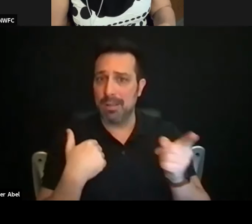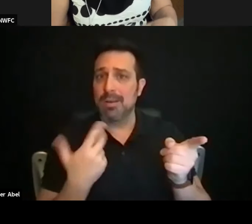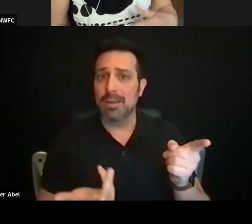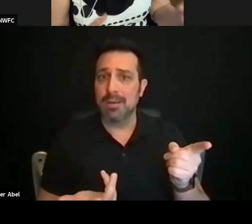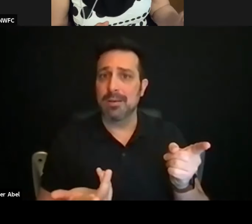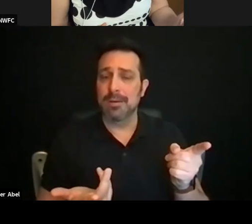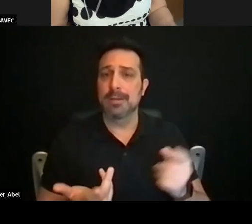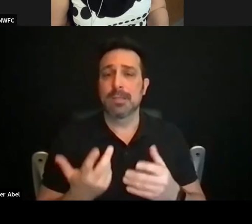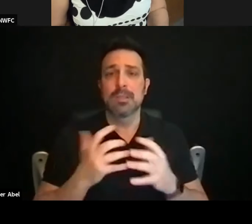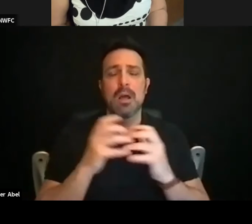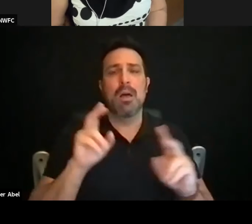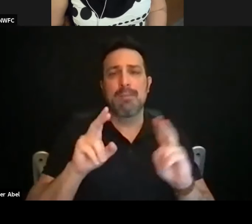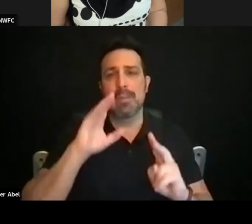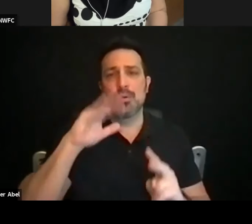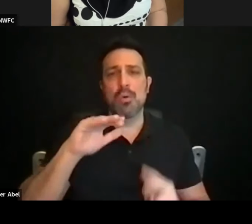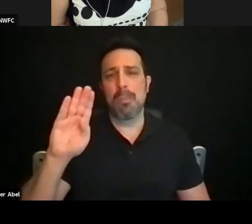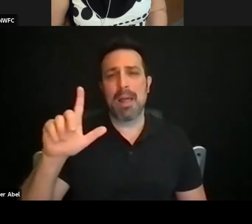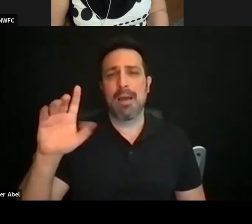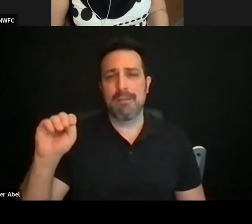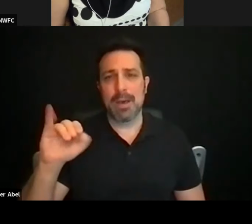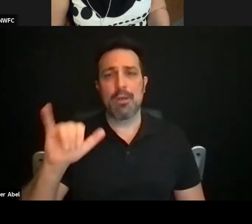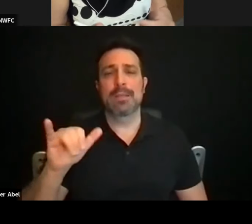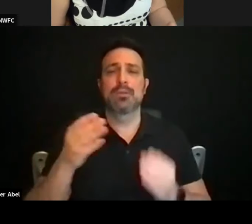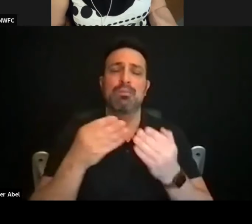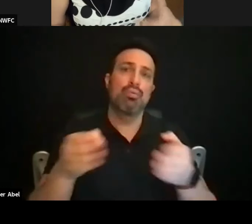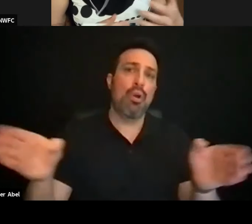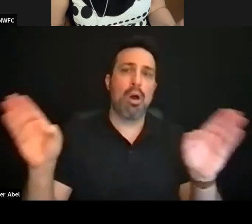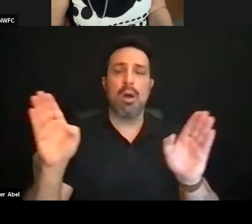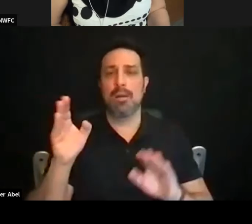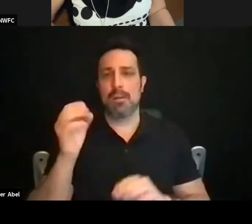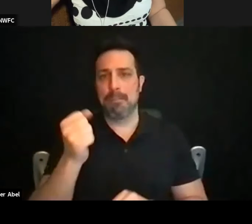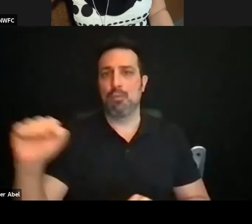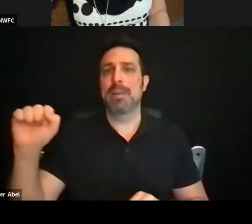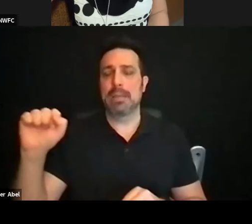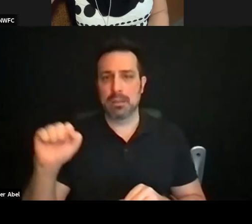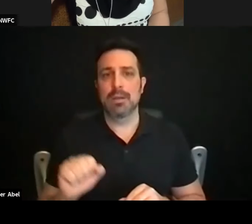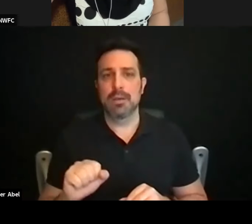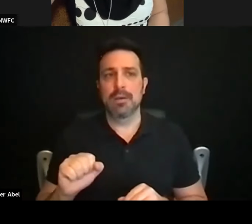lives matter activist and I was inspired to work for police